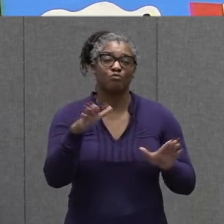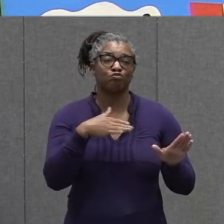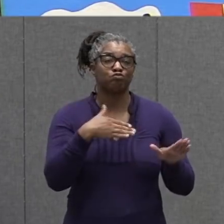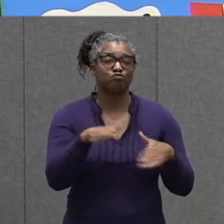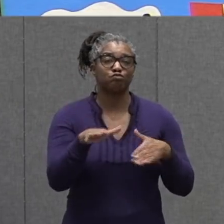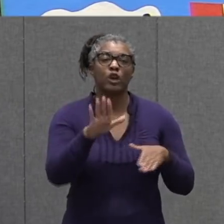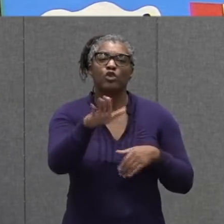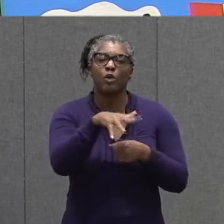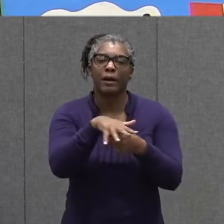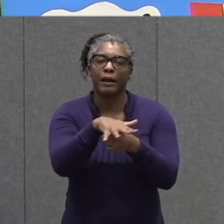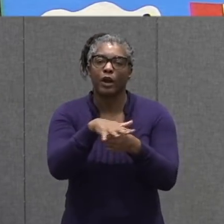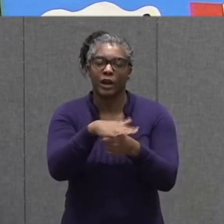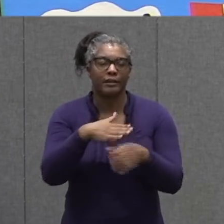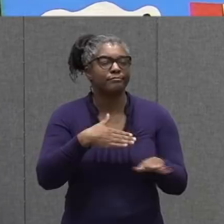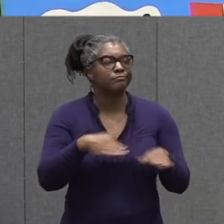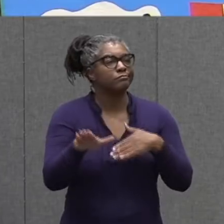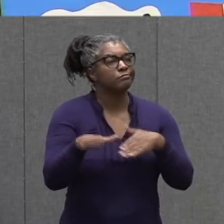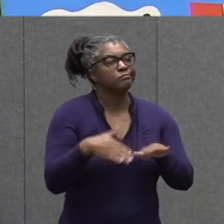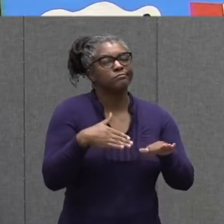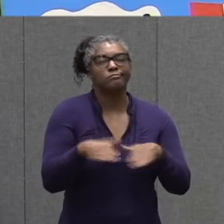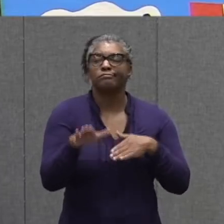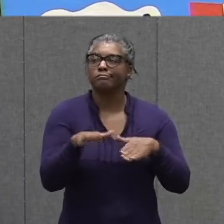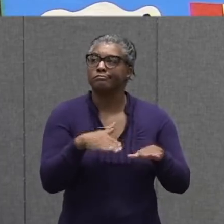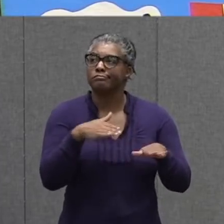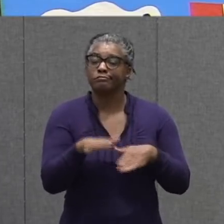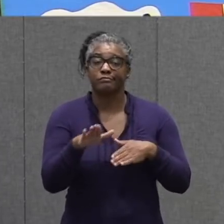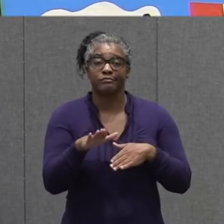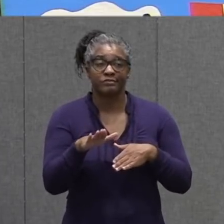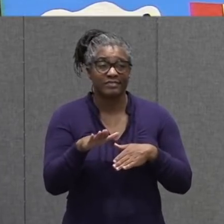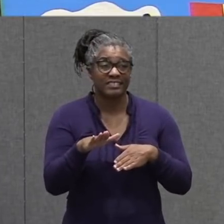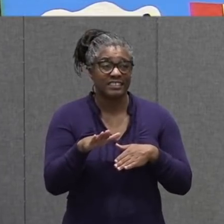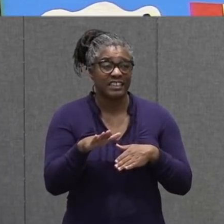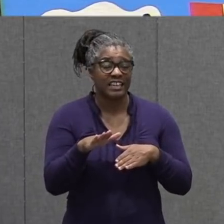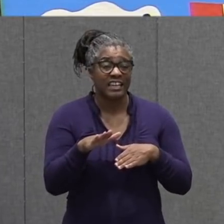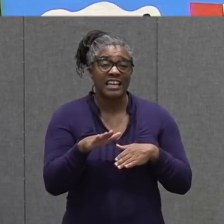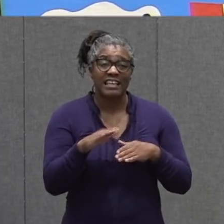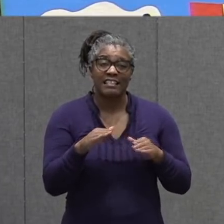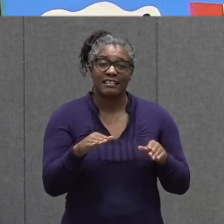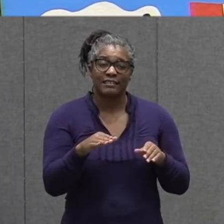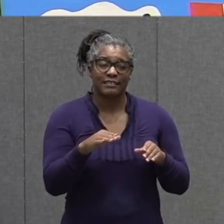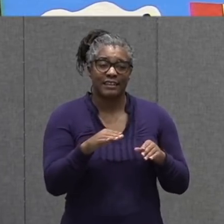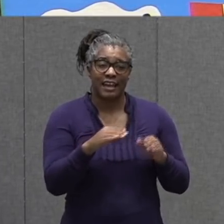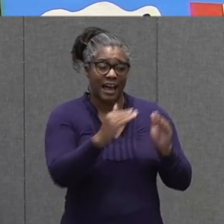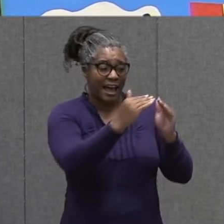the same house or store or apartment a couple of times on your walk.